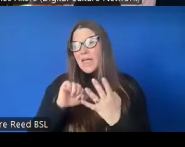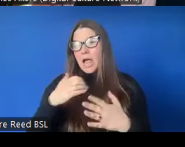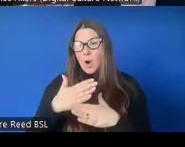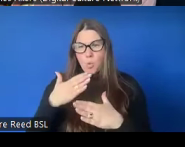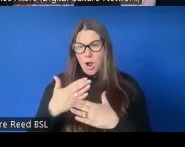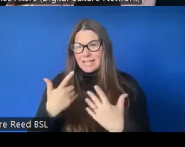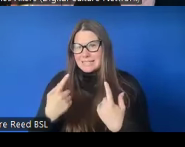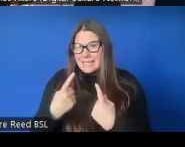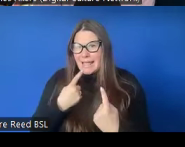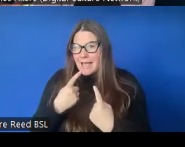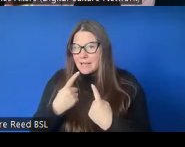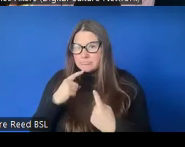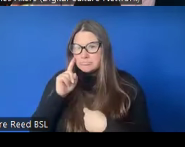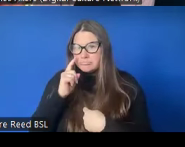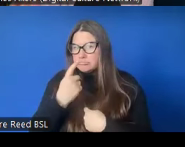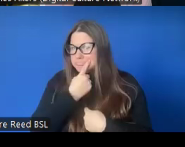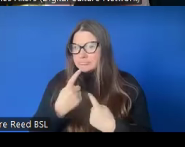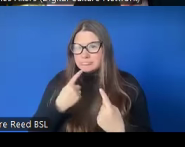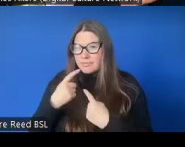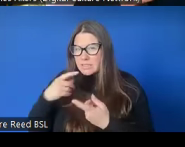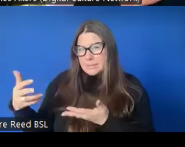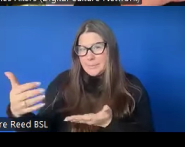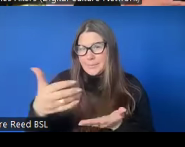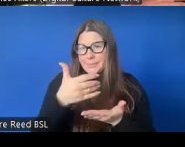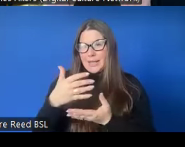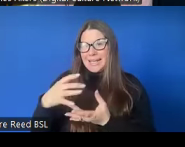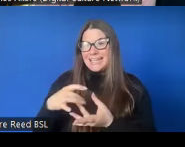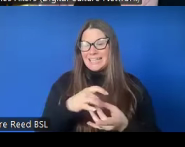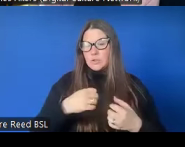It's really useful data that you might want to use to inform the activity that you're doing as well.